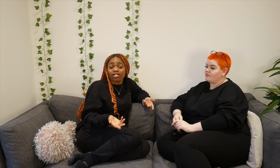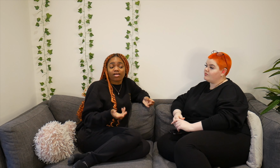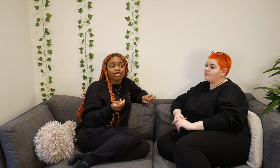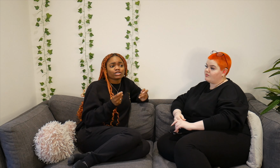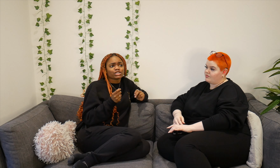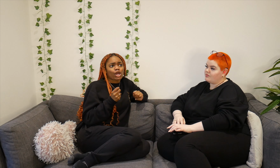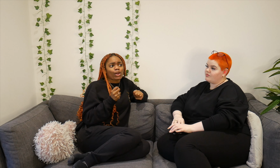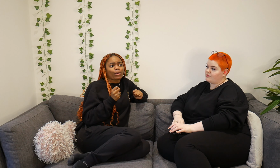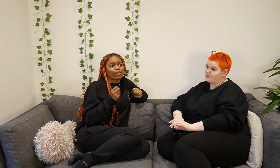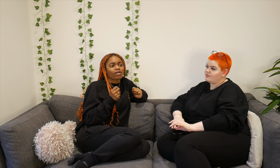So…